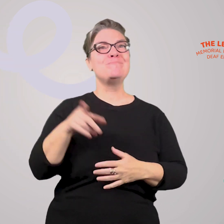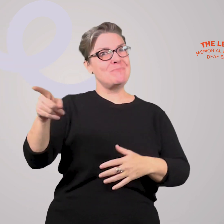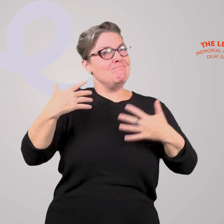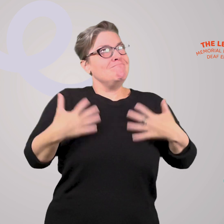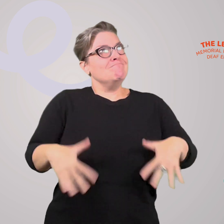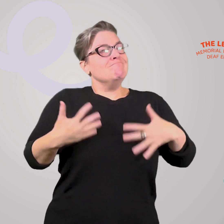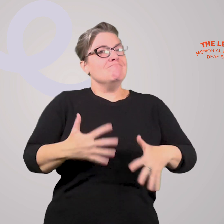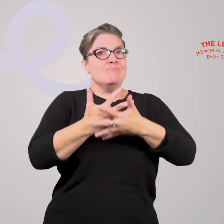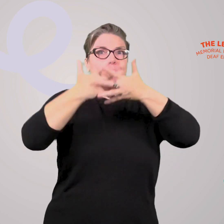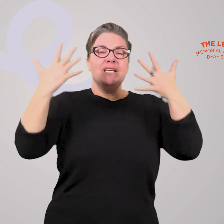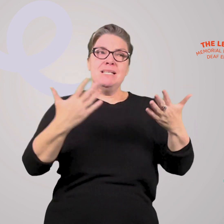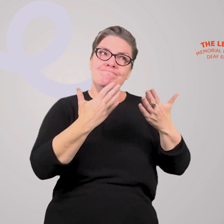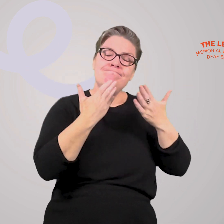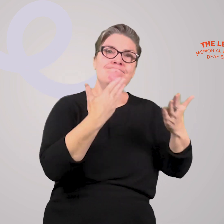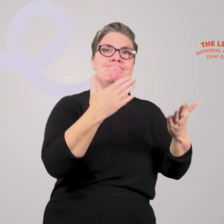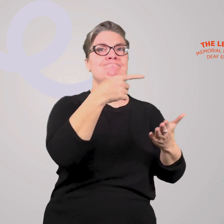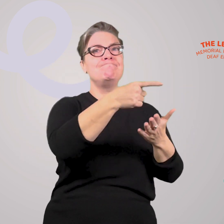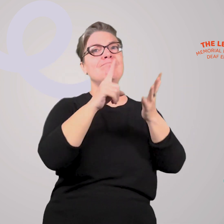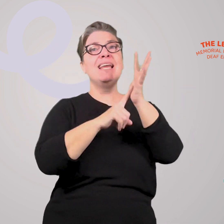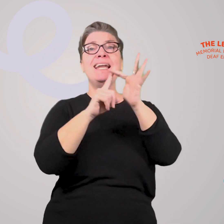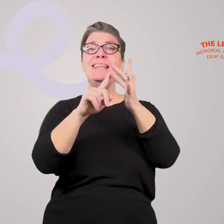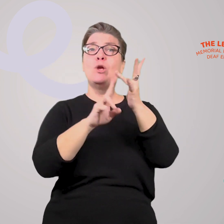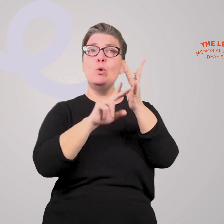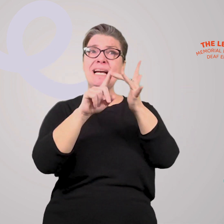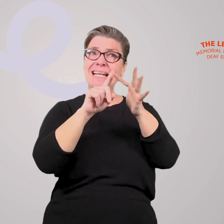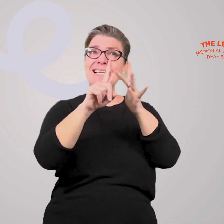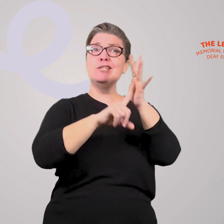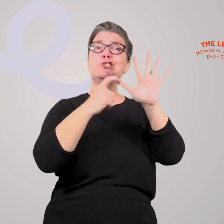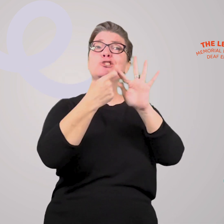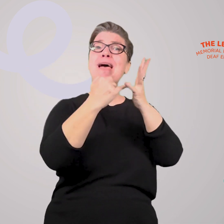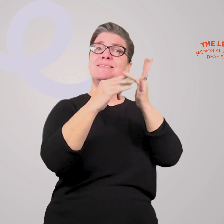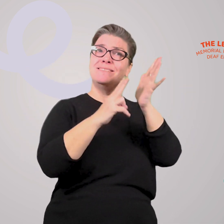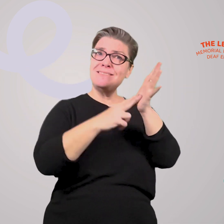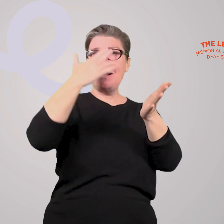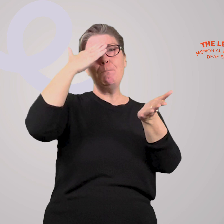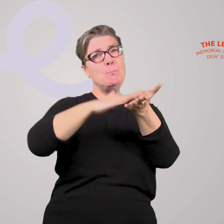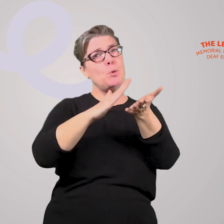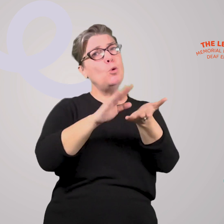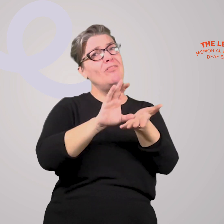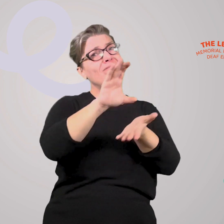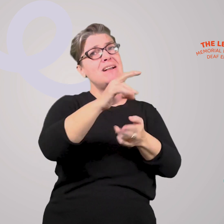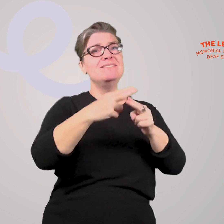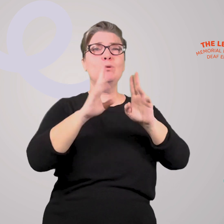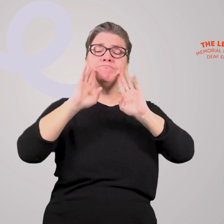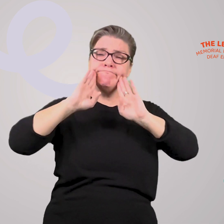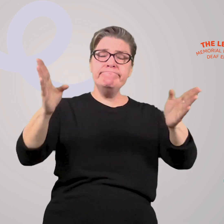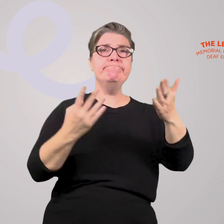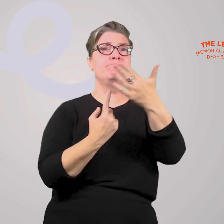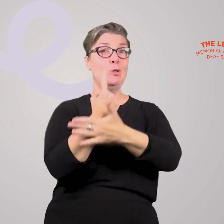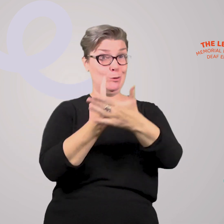Mandy Conner and her team sincerely thank the Leonie Jackson Memorial Fund for this incredible opportunity.